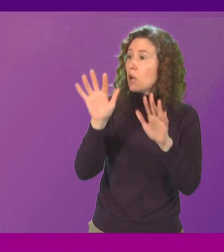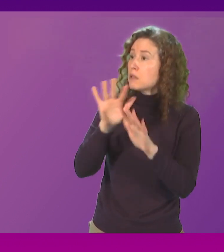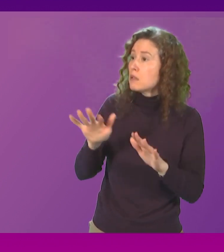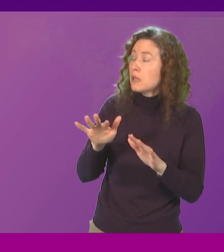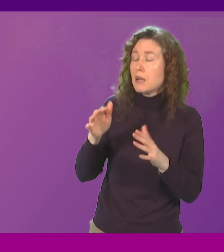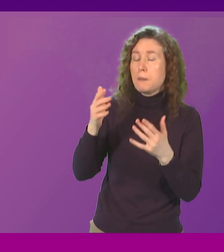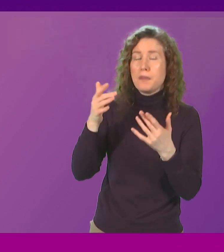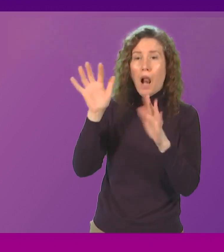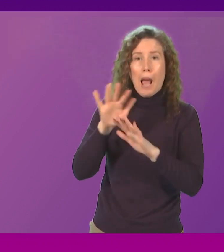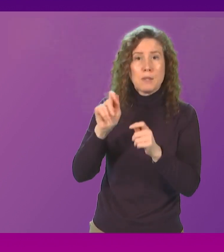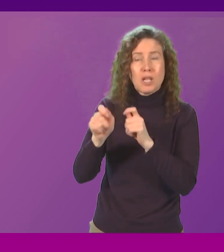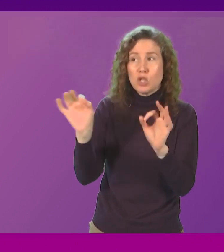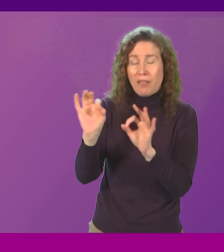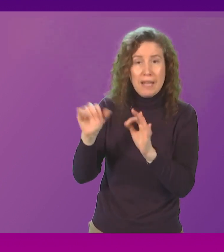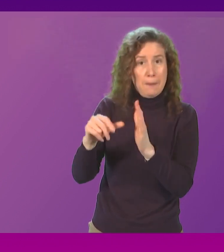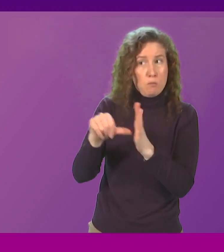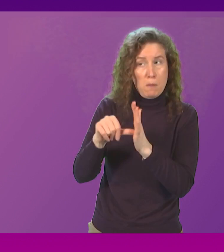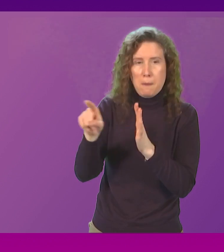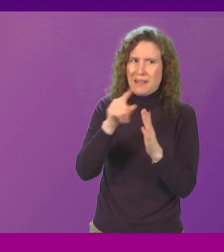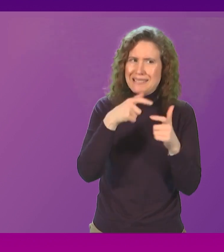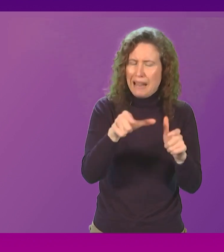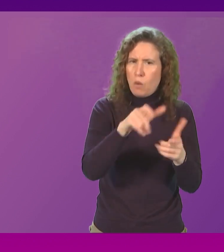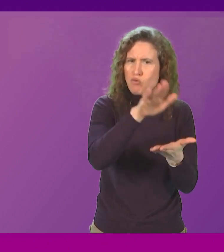of the North Sea fields means that we have to accelerate that transition there.